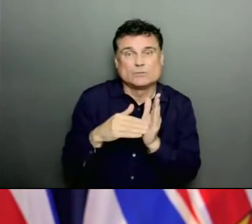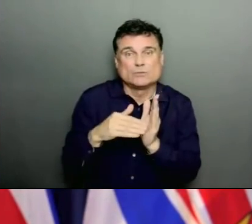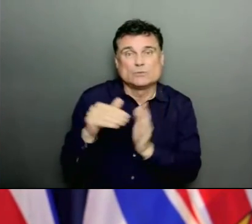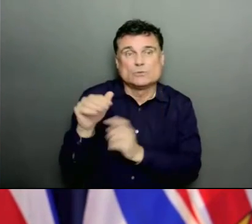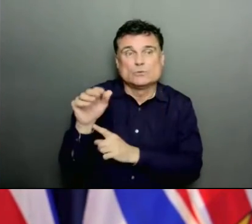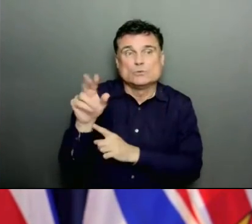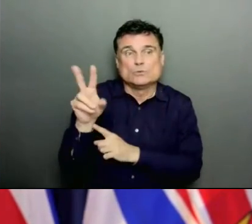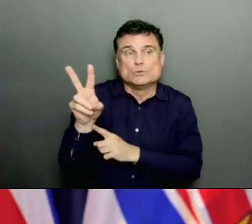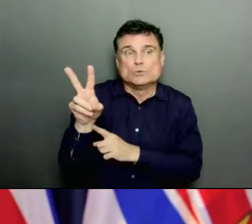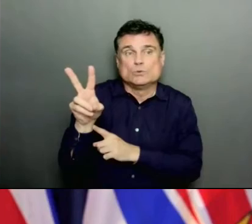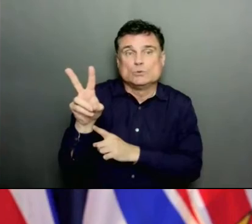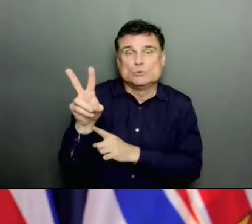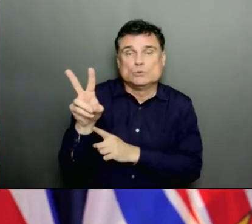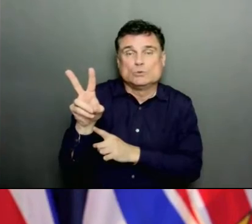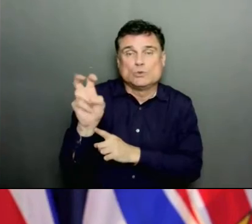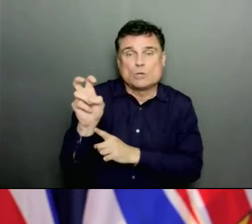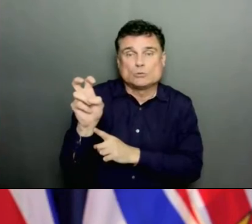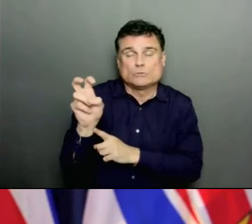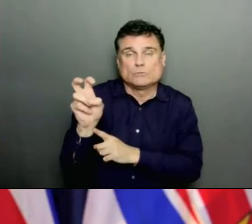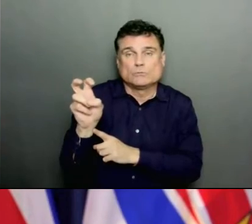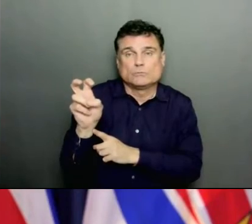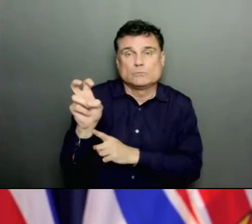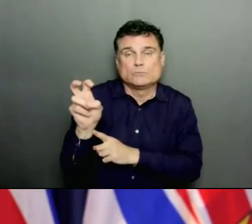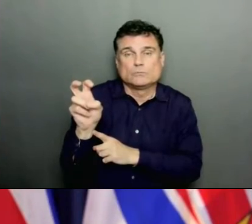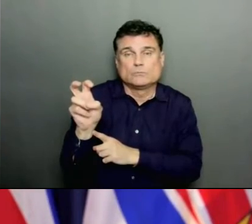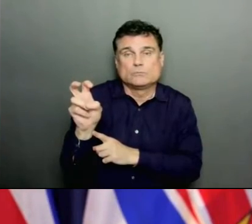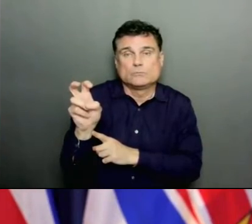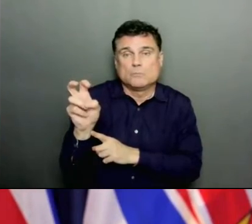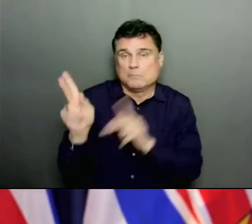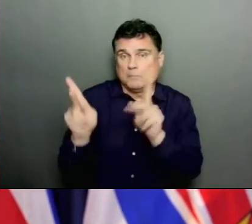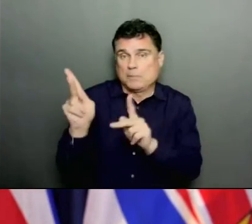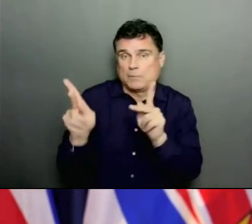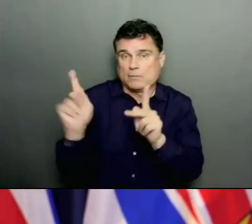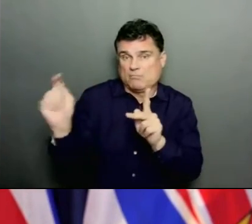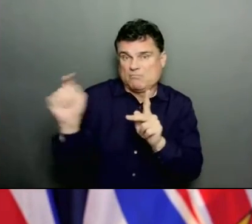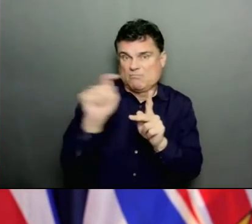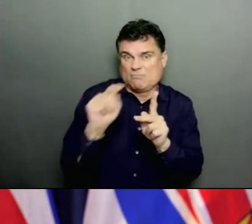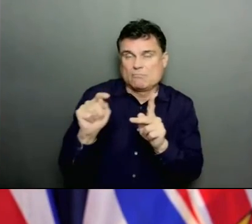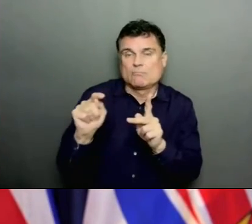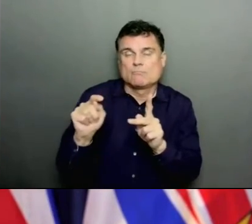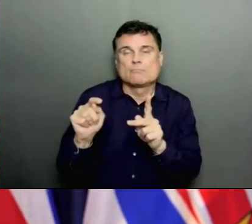going to add to our existing contact tracing capacity 500 positions.